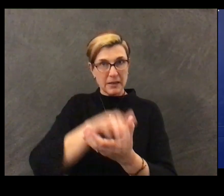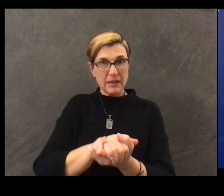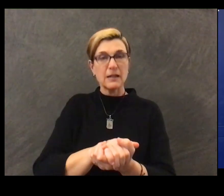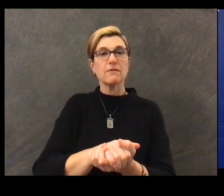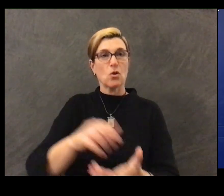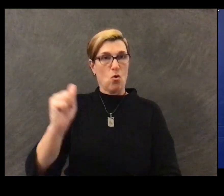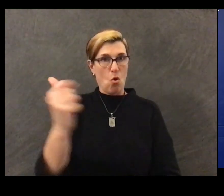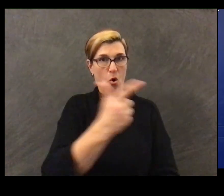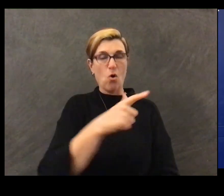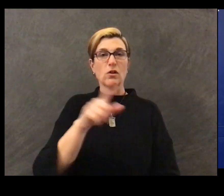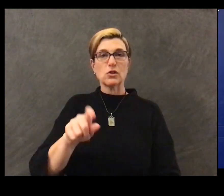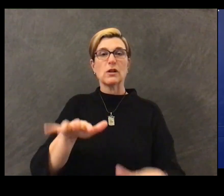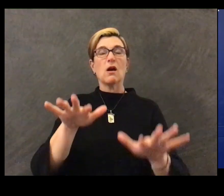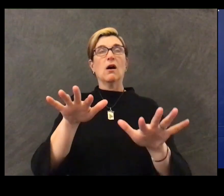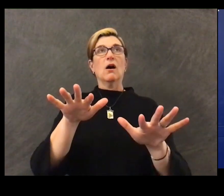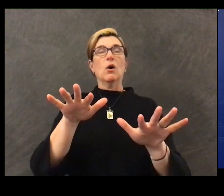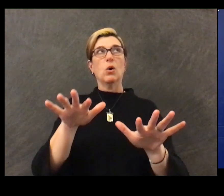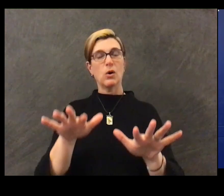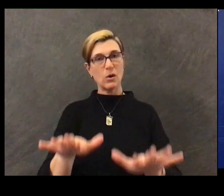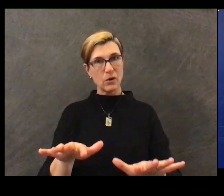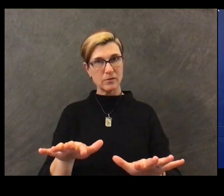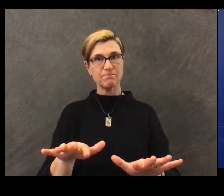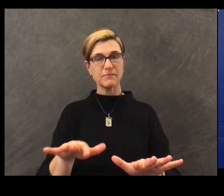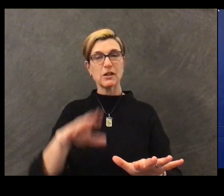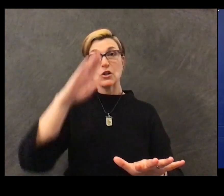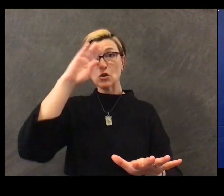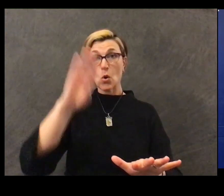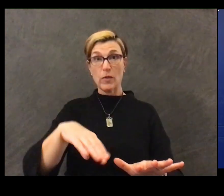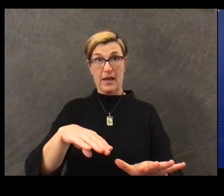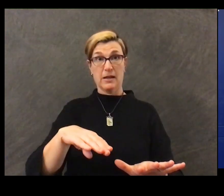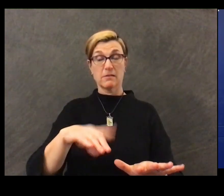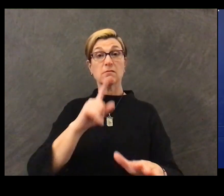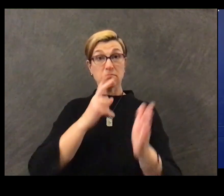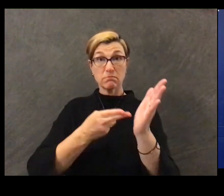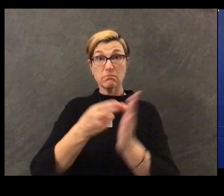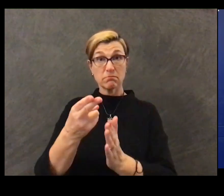every American that no American who has required a ventilator in the United